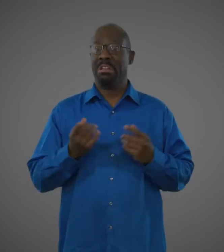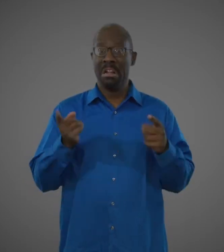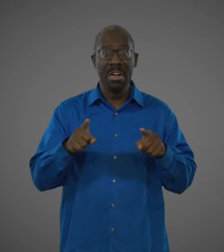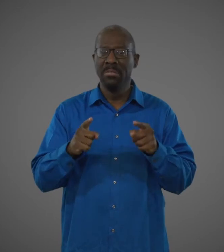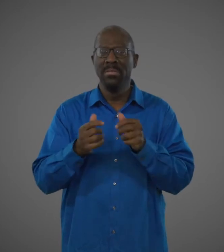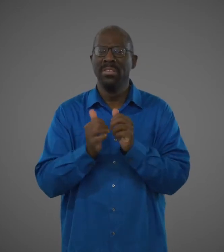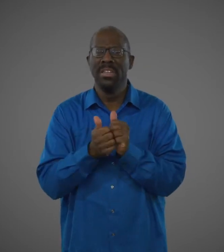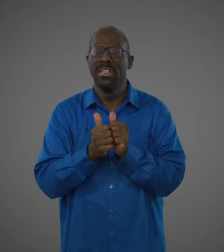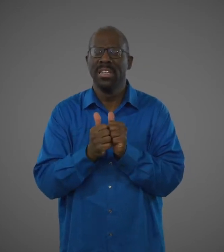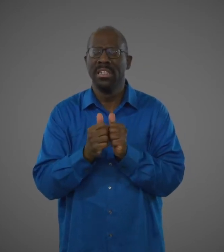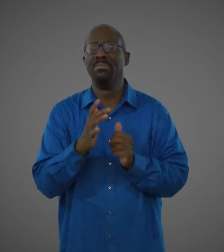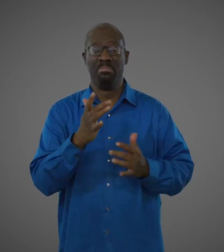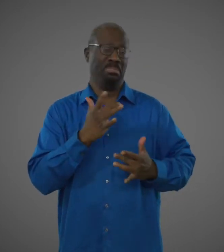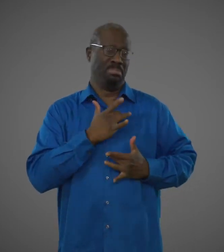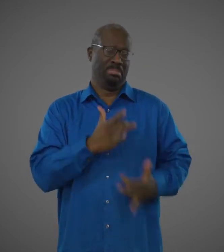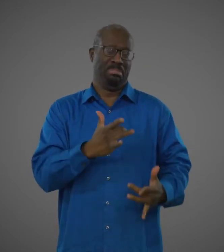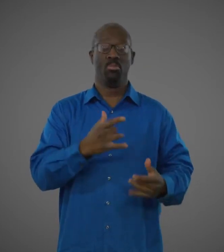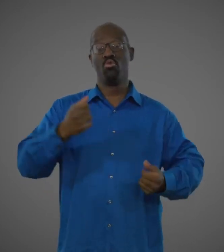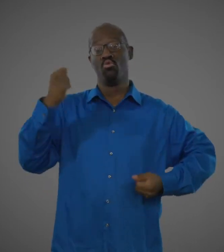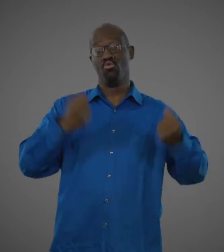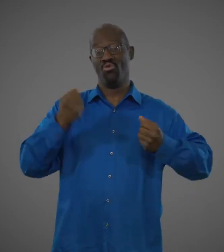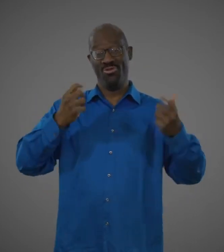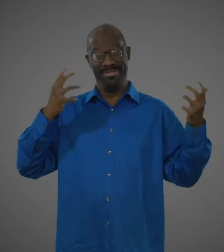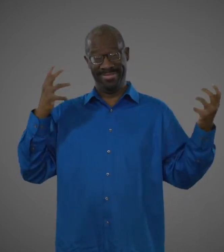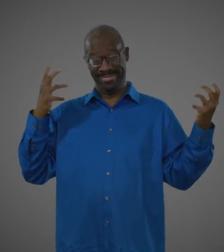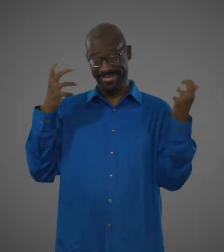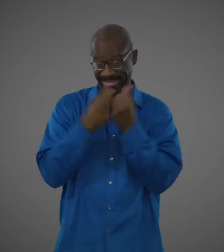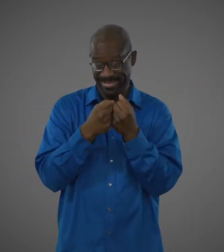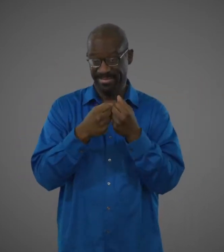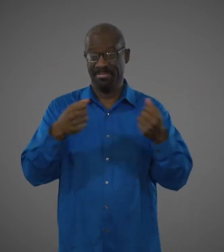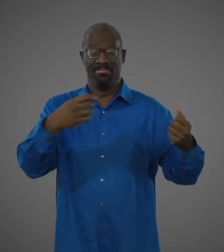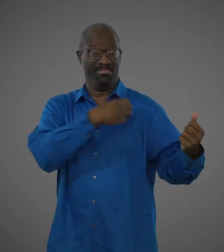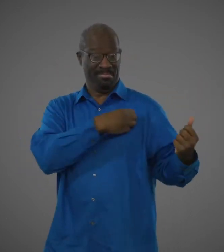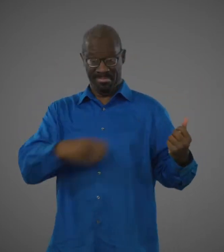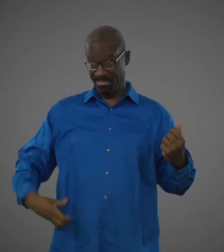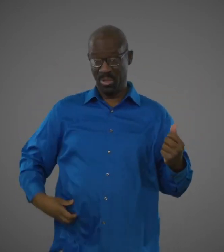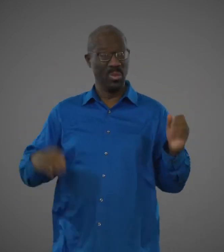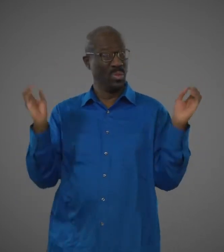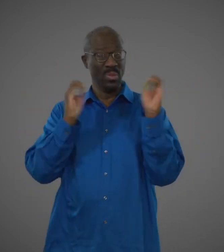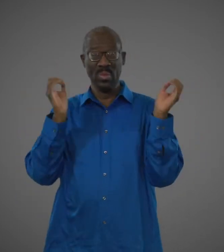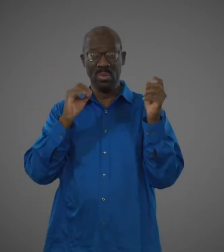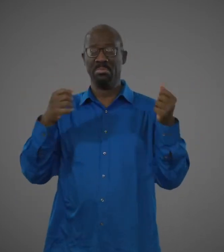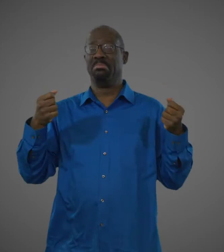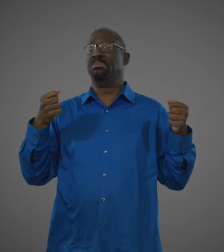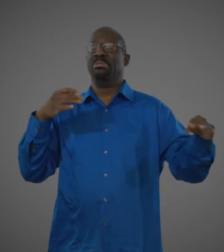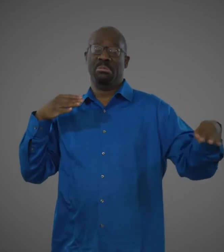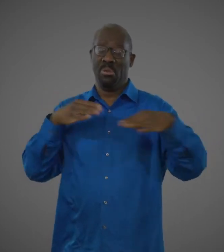One common cause of head injury is from being involved in a car accident. If you aren't wearing a seatbelt the front